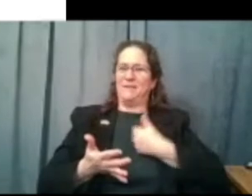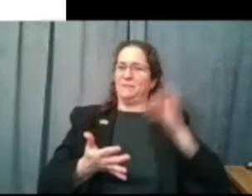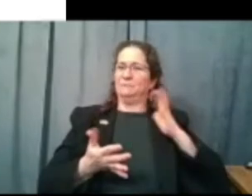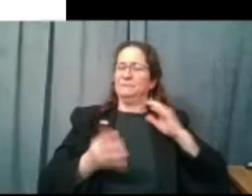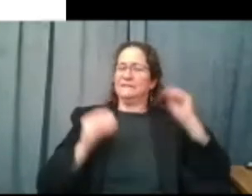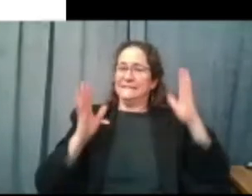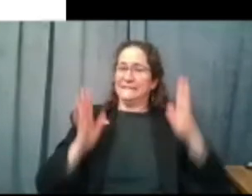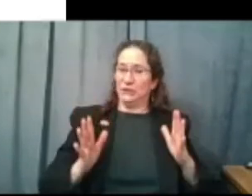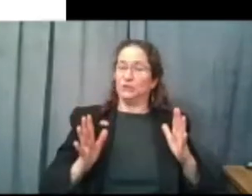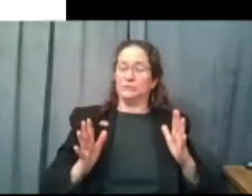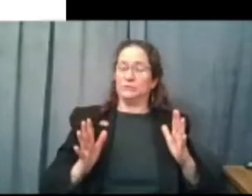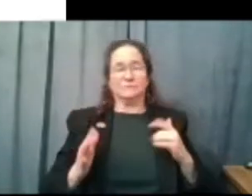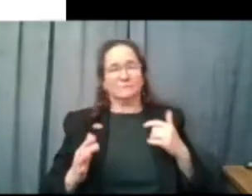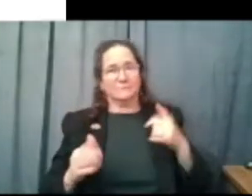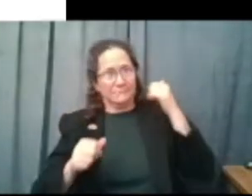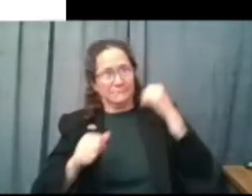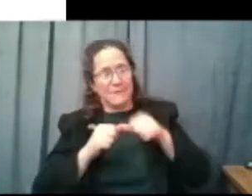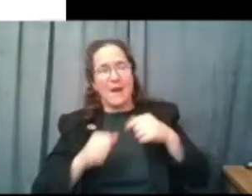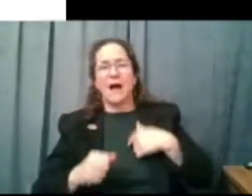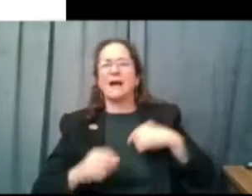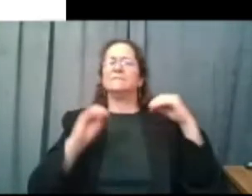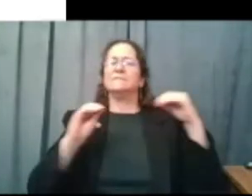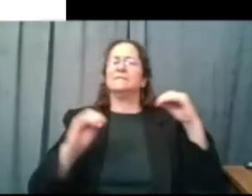I'm an old industrial arts teacher